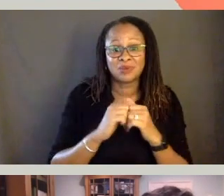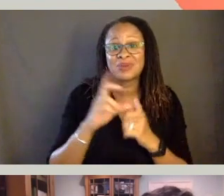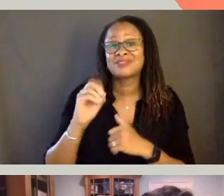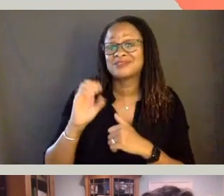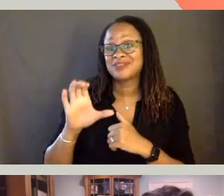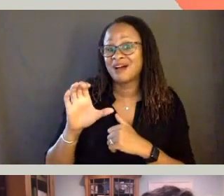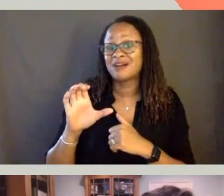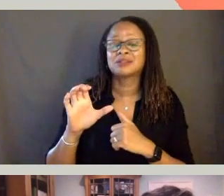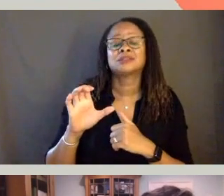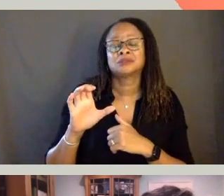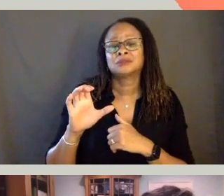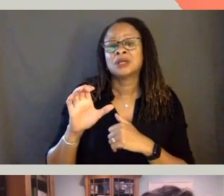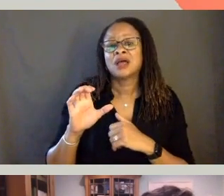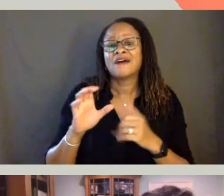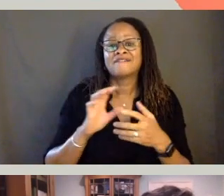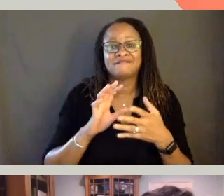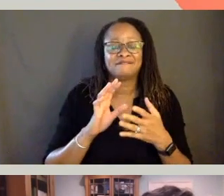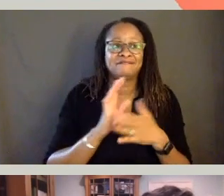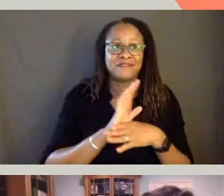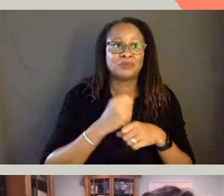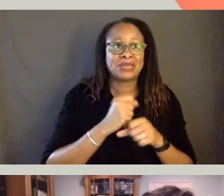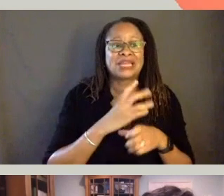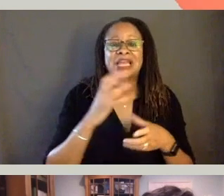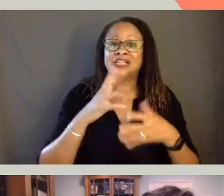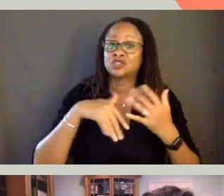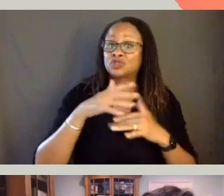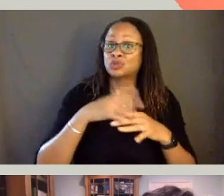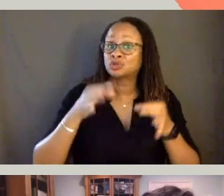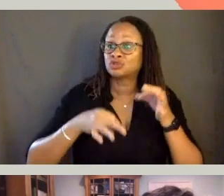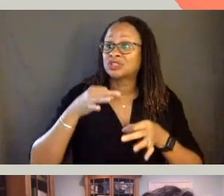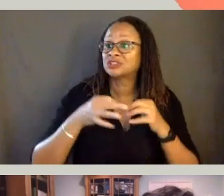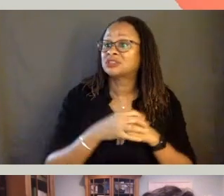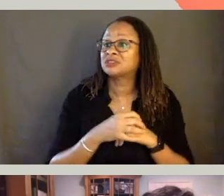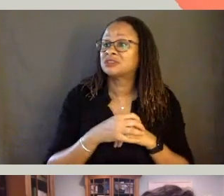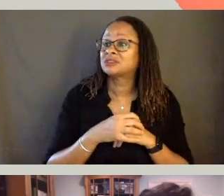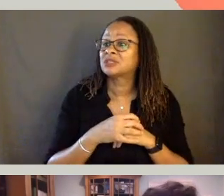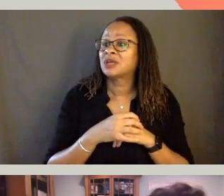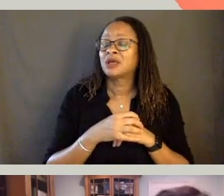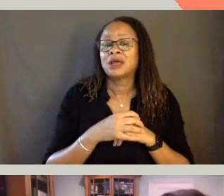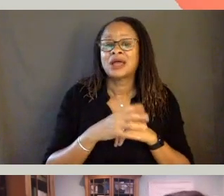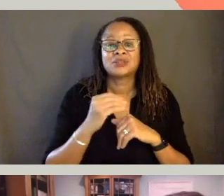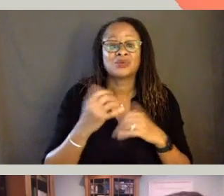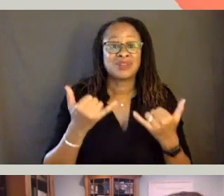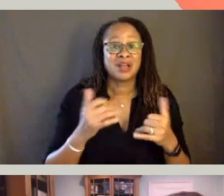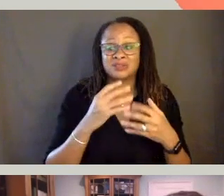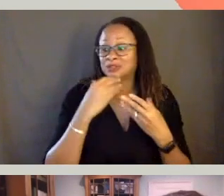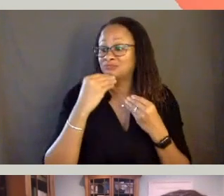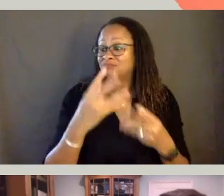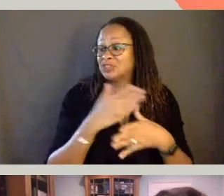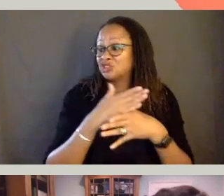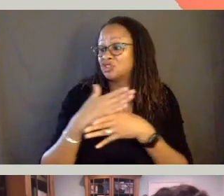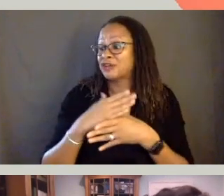and social justice, there is. I mean, in storytelling and who's telling these stories and our stories aren't having